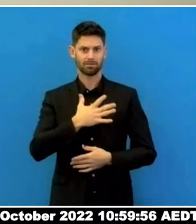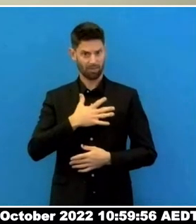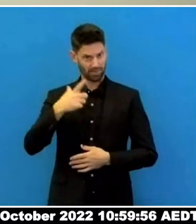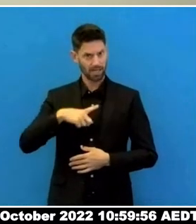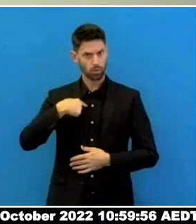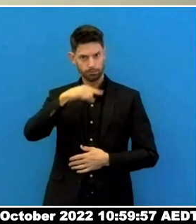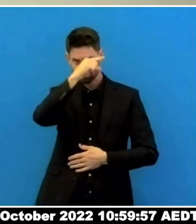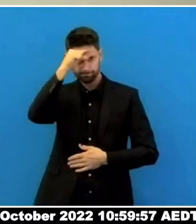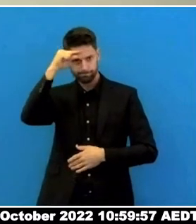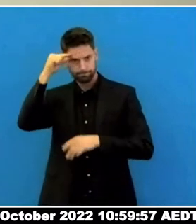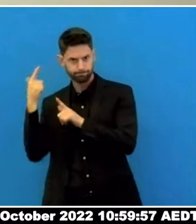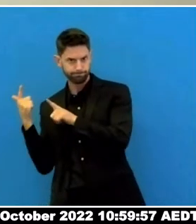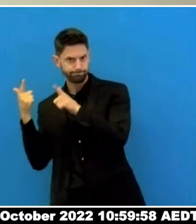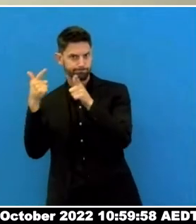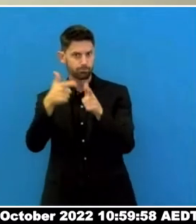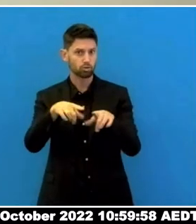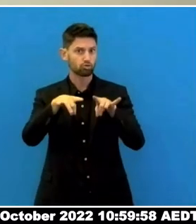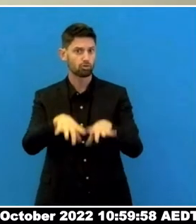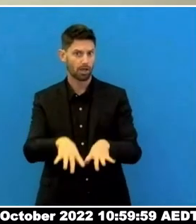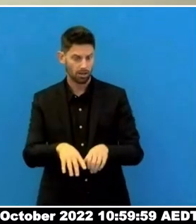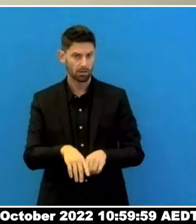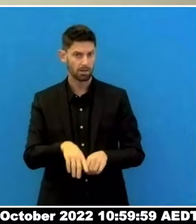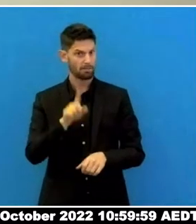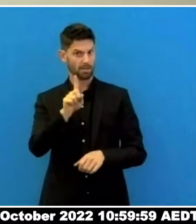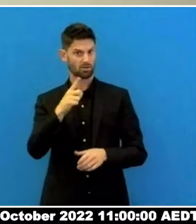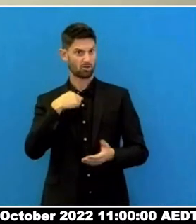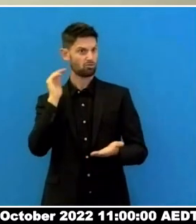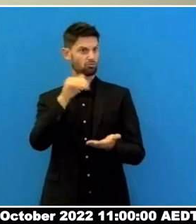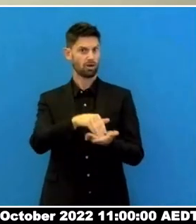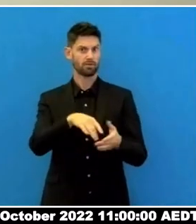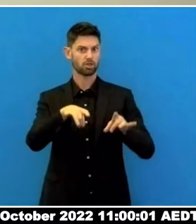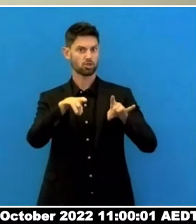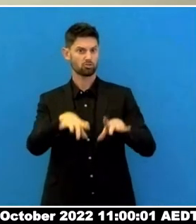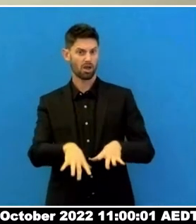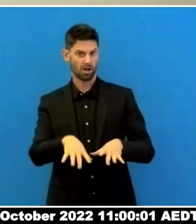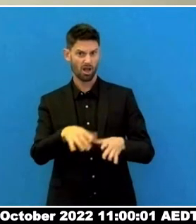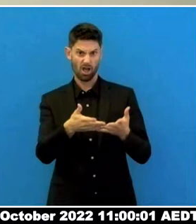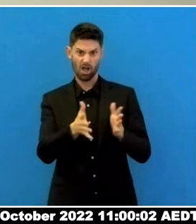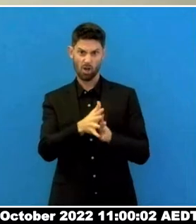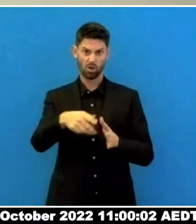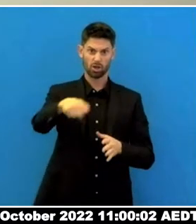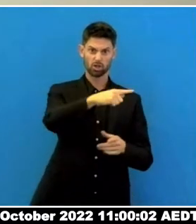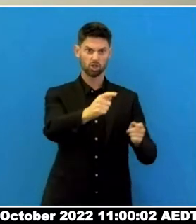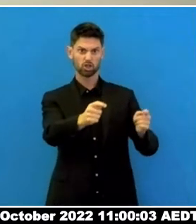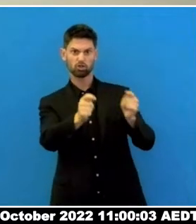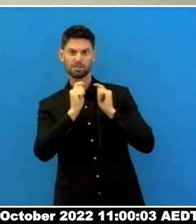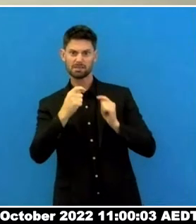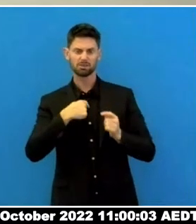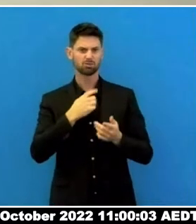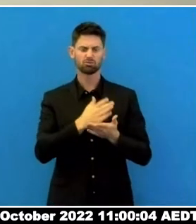However, once I arrived to Australia the way I was treated was terrible. It was a terrible experience for me.